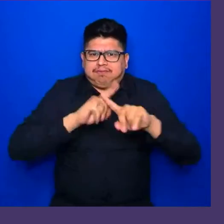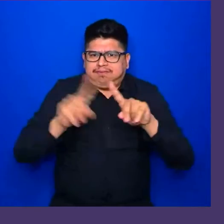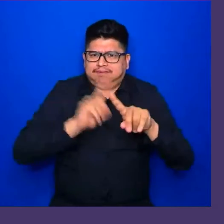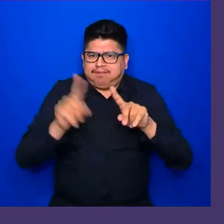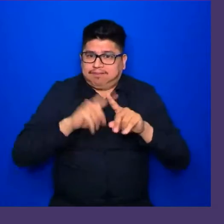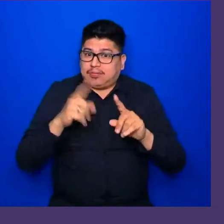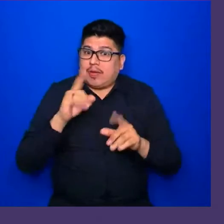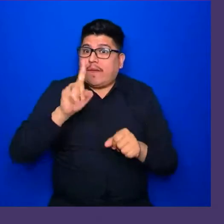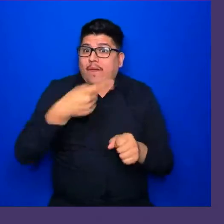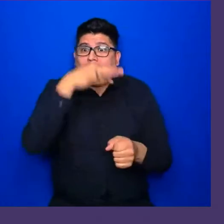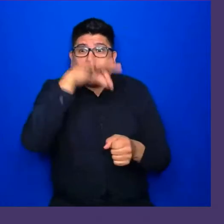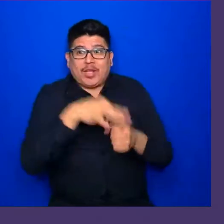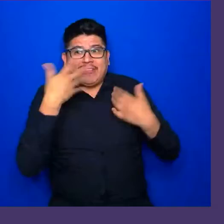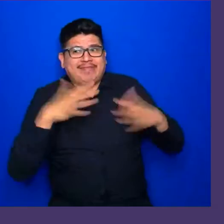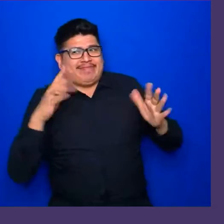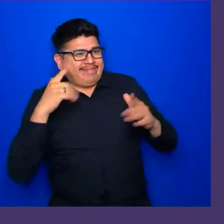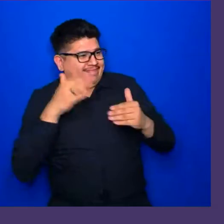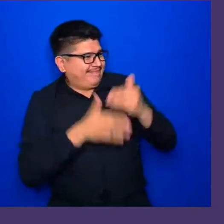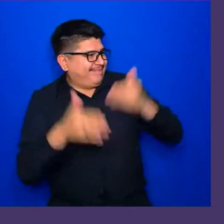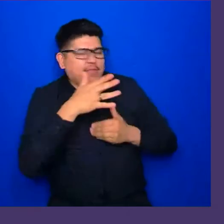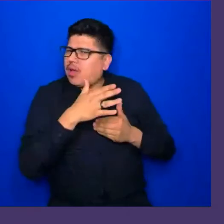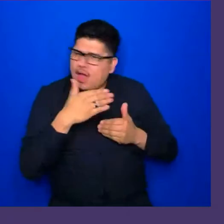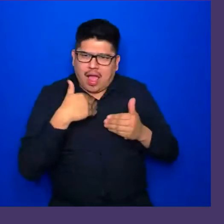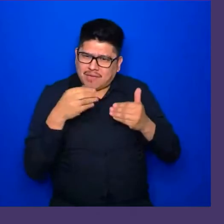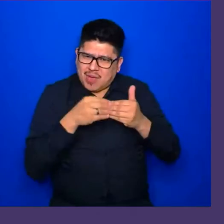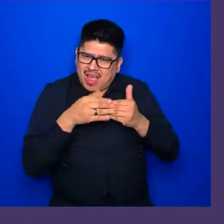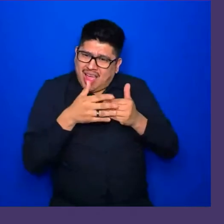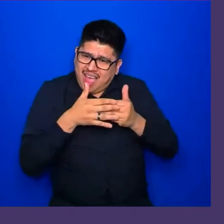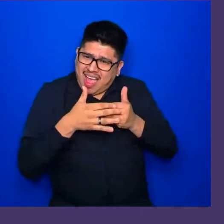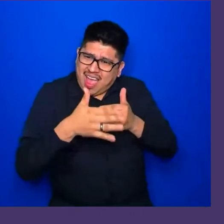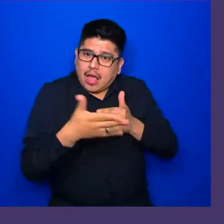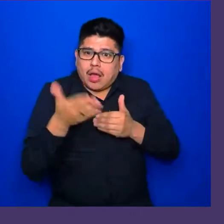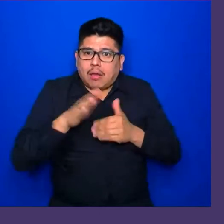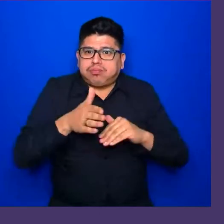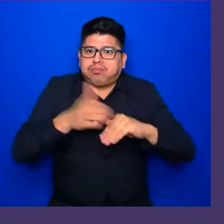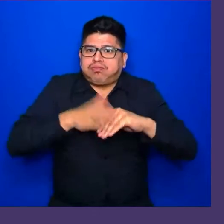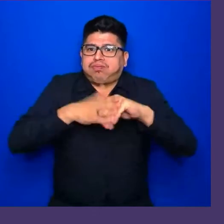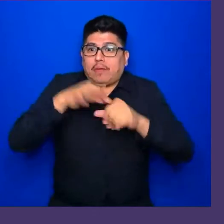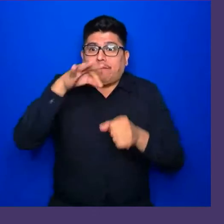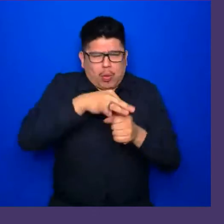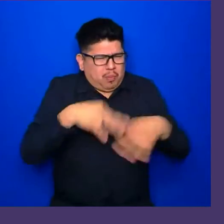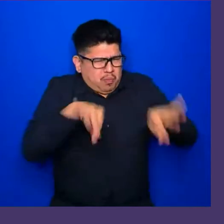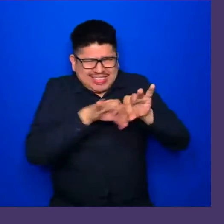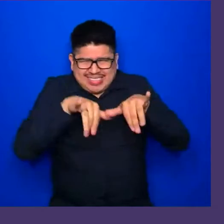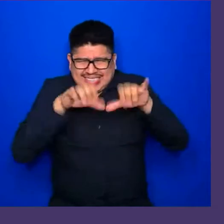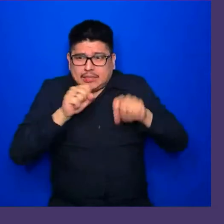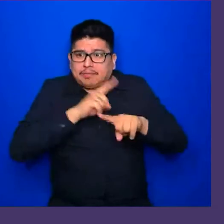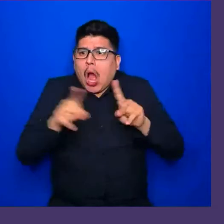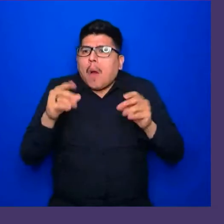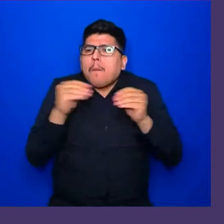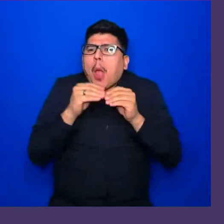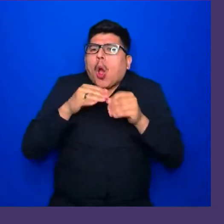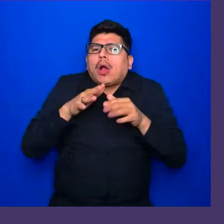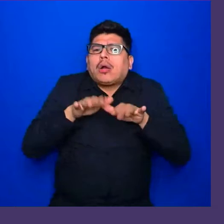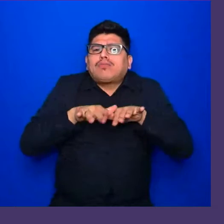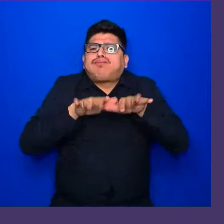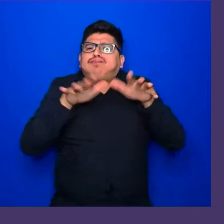voting is important, but we need to also allow for persons to be able to participate across all aspects of our democracies. Rylin Rodgers: I wanted to go back to